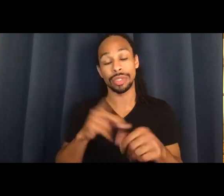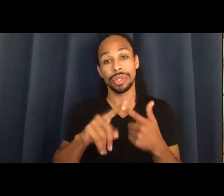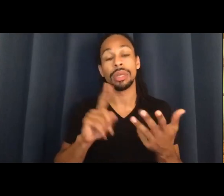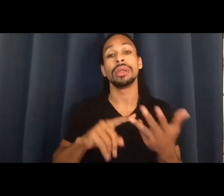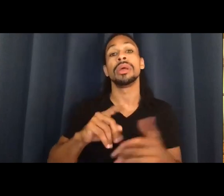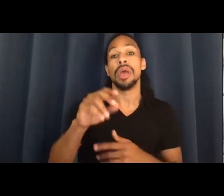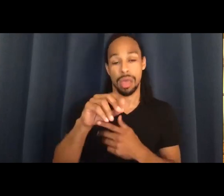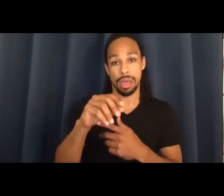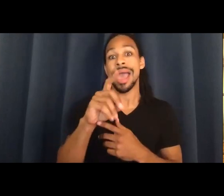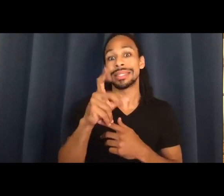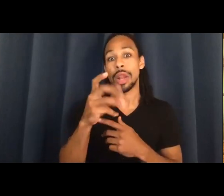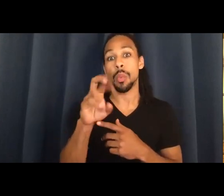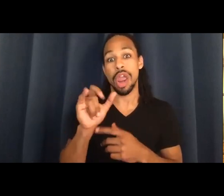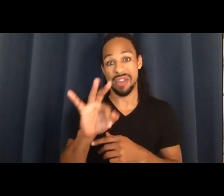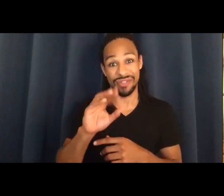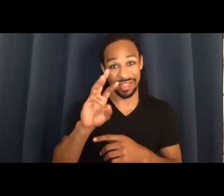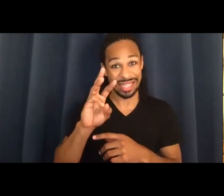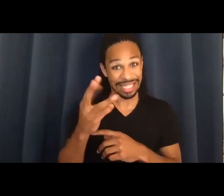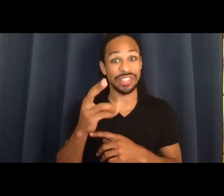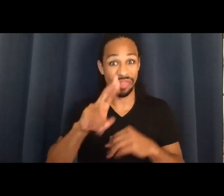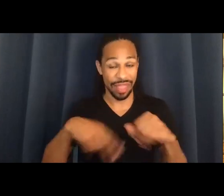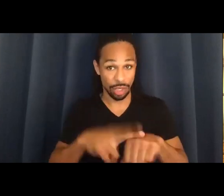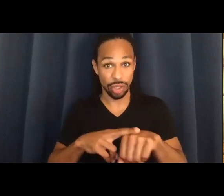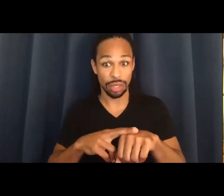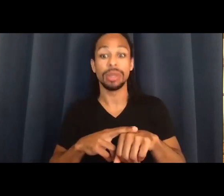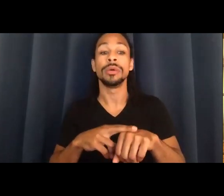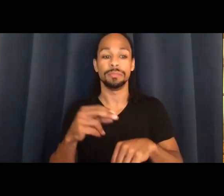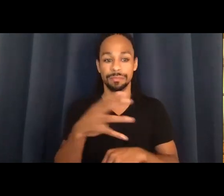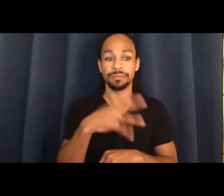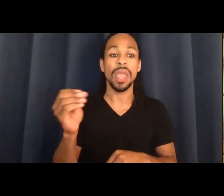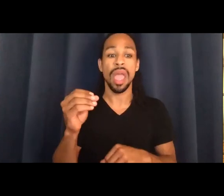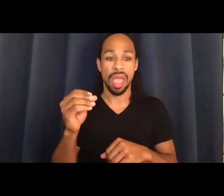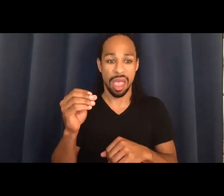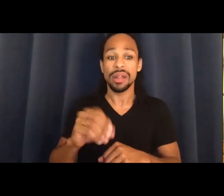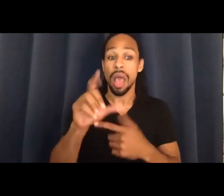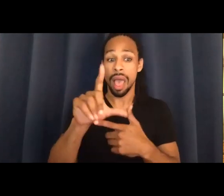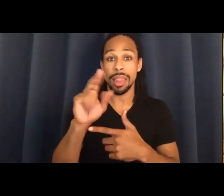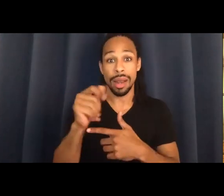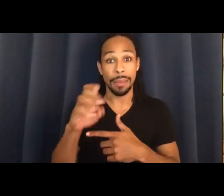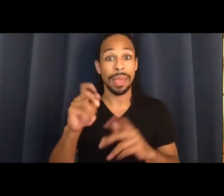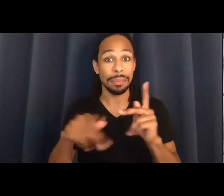Delaware of six nations. The Lenape people are the original inhabitants and caretakers